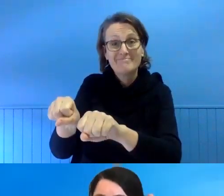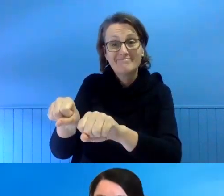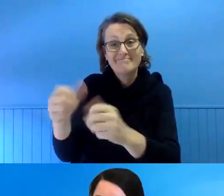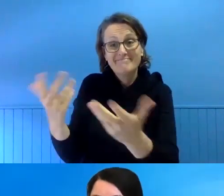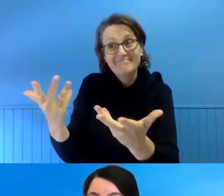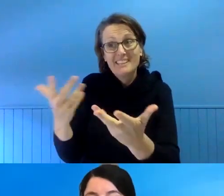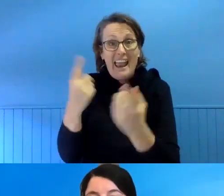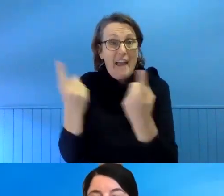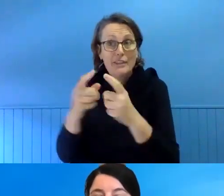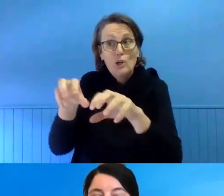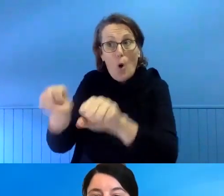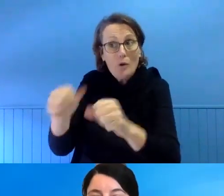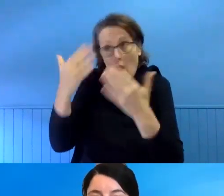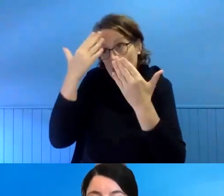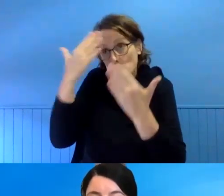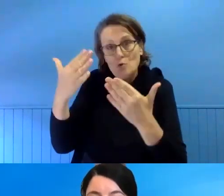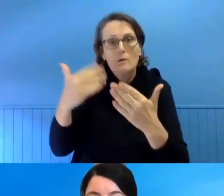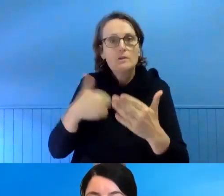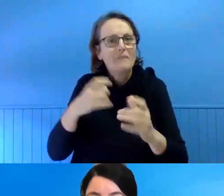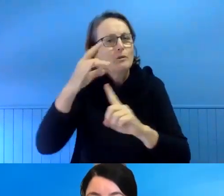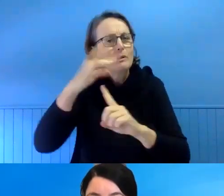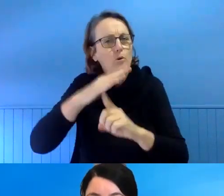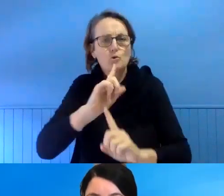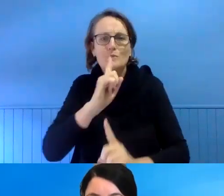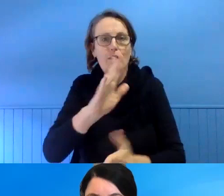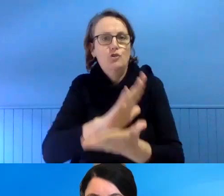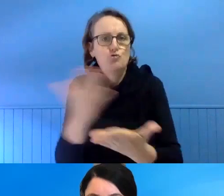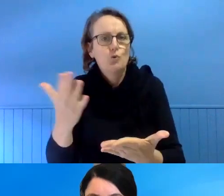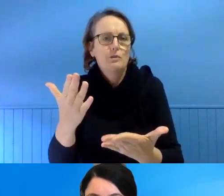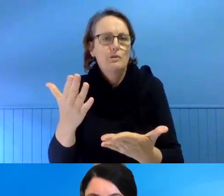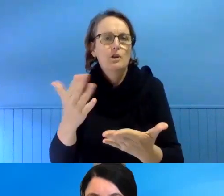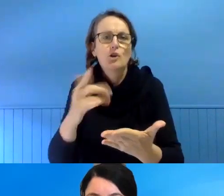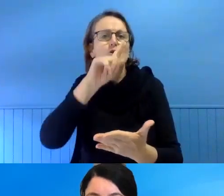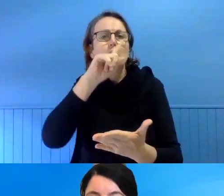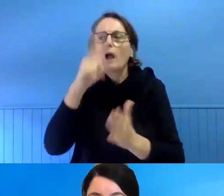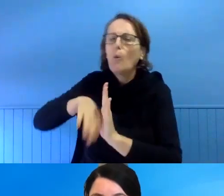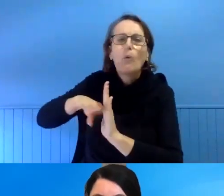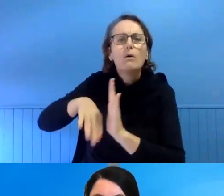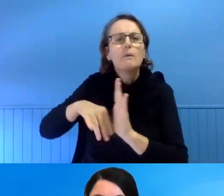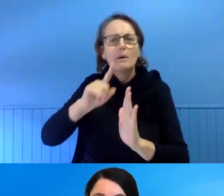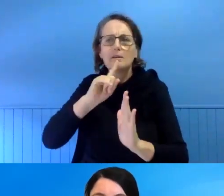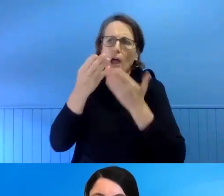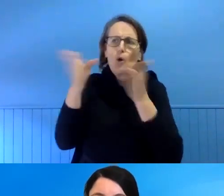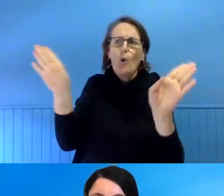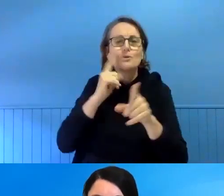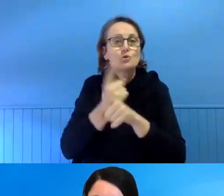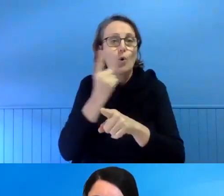I'm very passionate about telling the truth and being as transparent and open with your audience as possible. That doesn't mean saying,